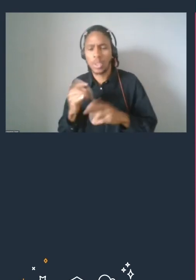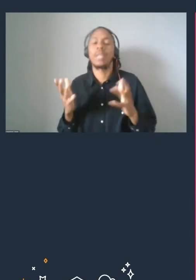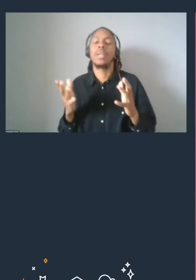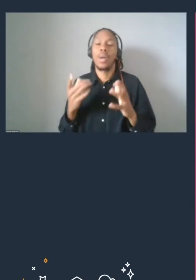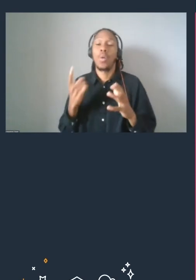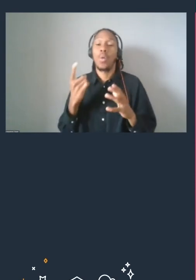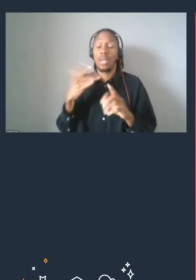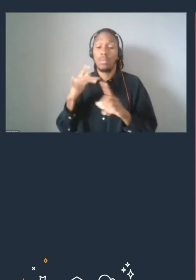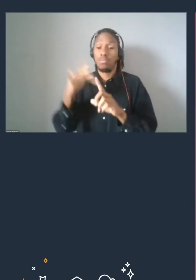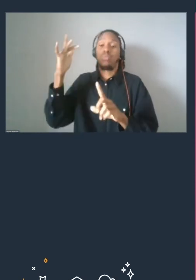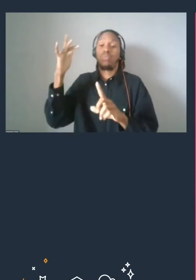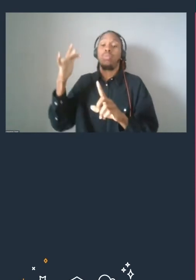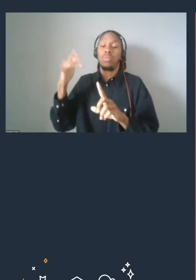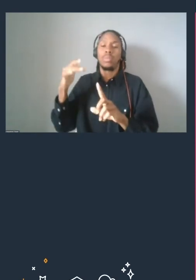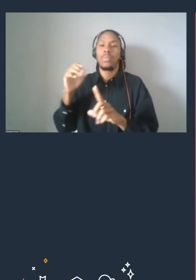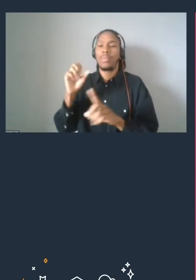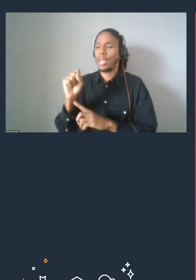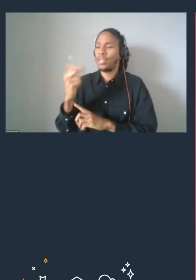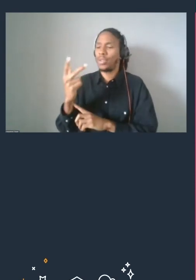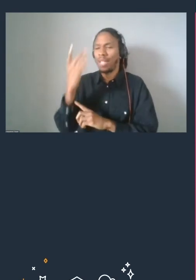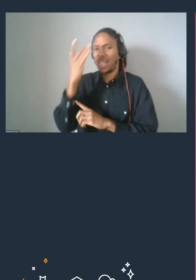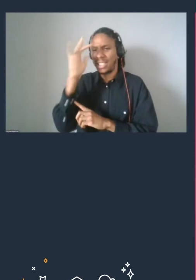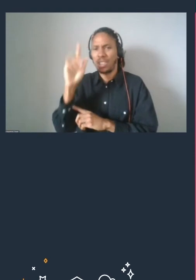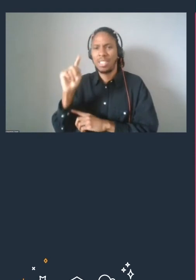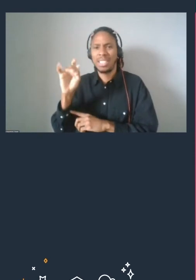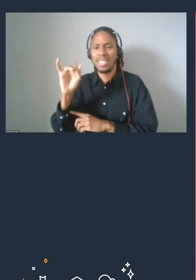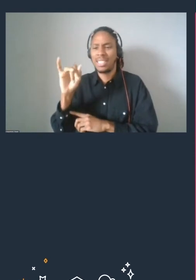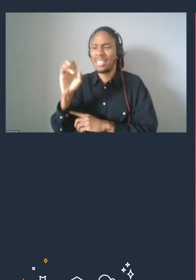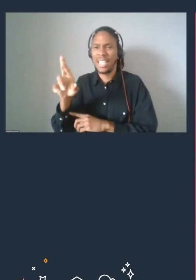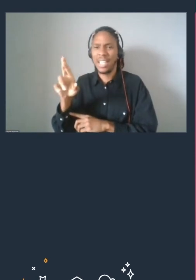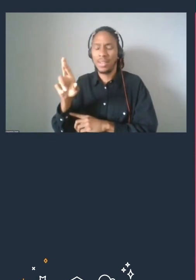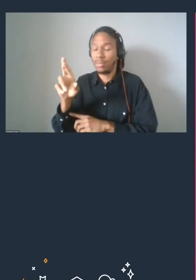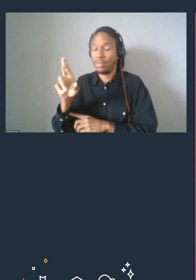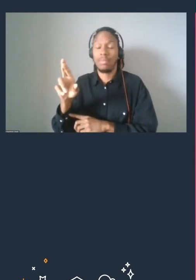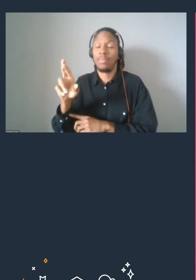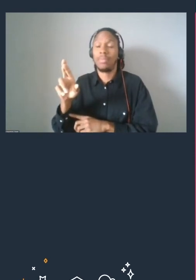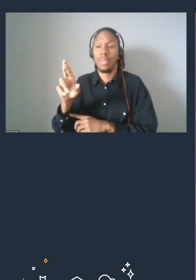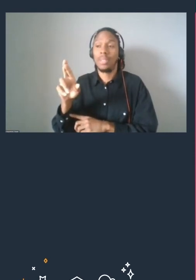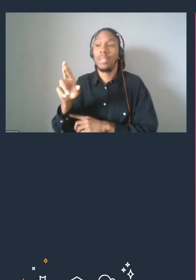was S3 Intelligent-Tiering came up. So I wanted to ask you,